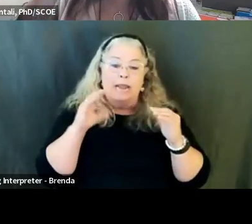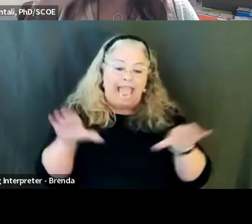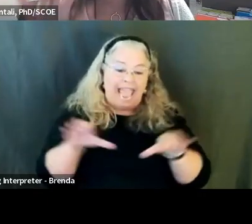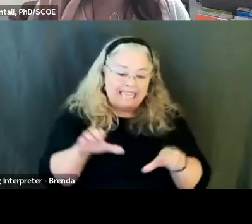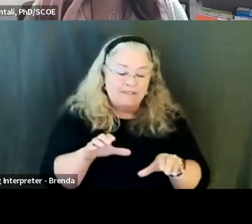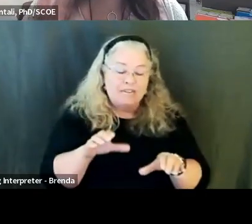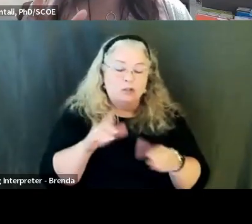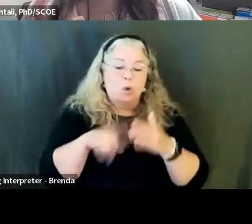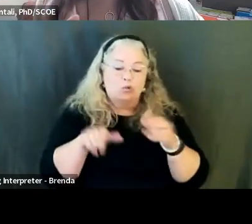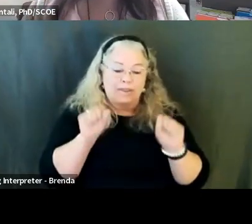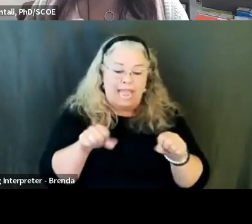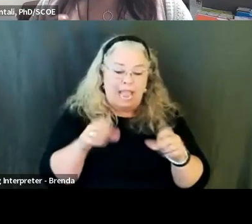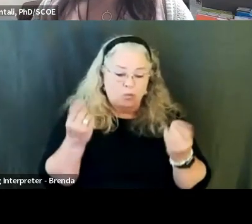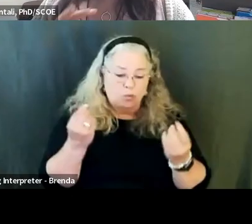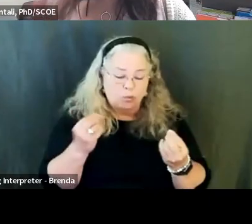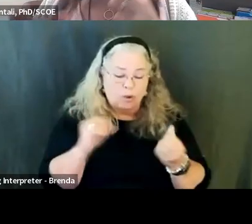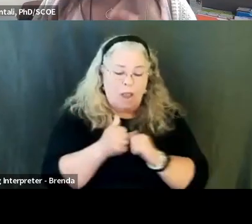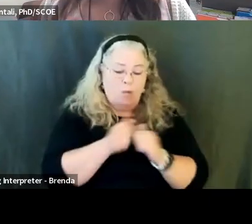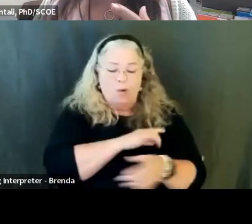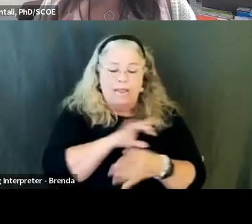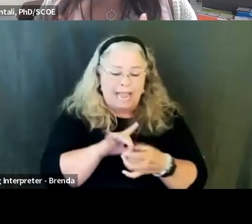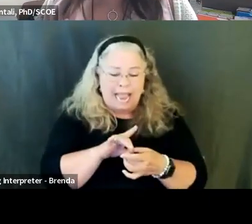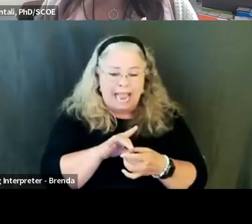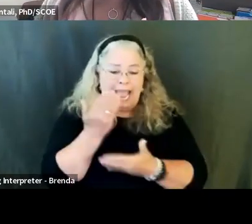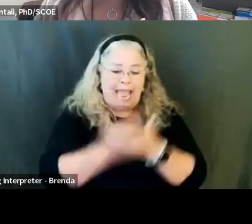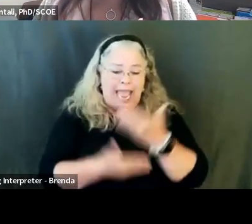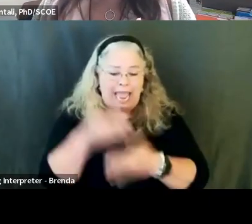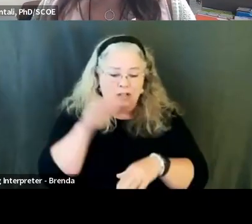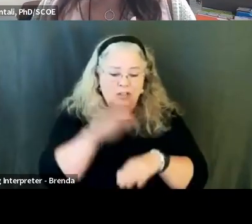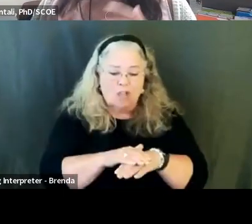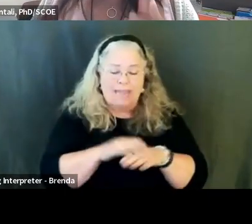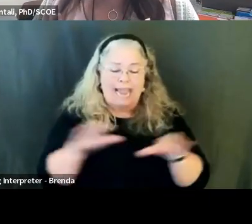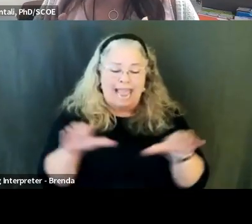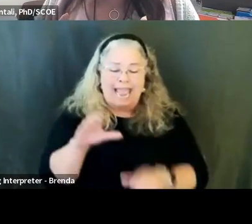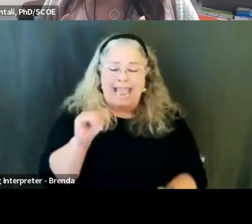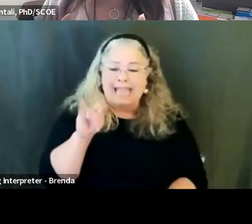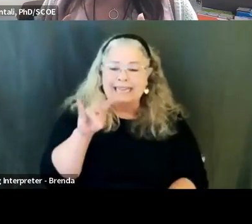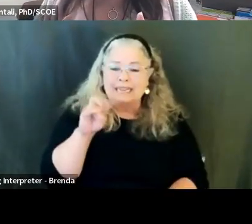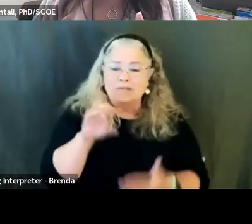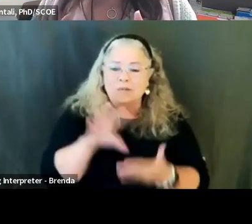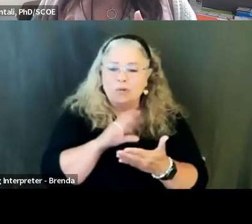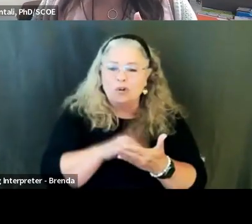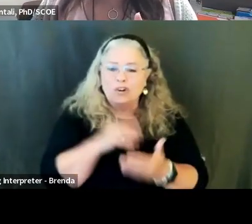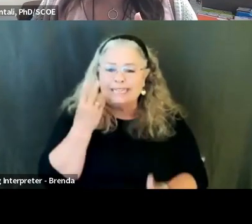you can do. How do you connect really hands on active learning experiences that will get